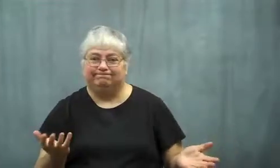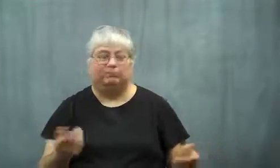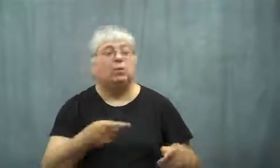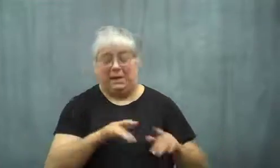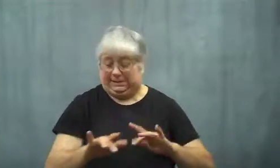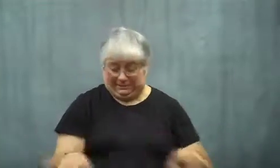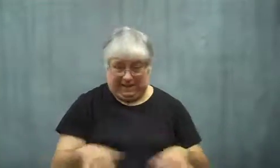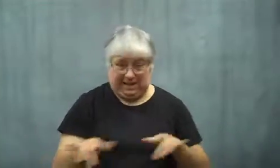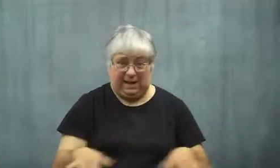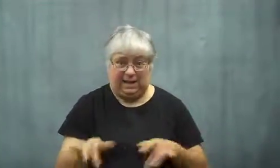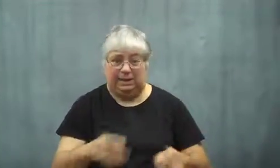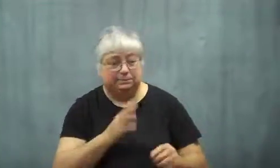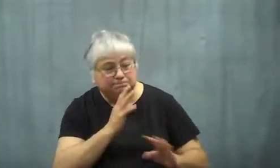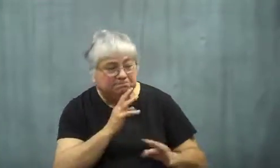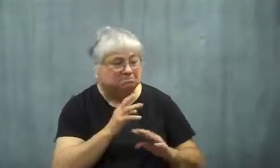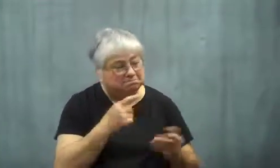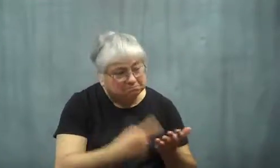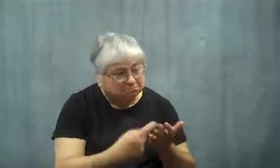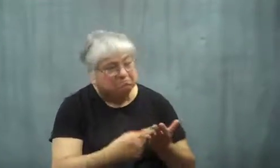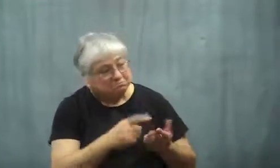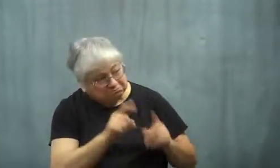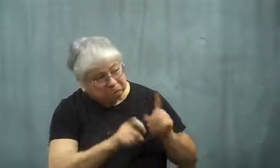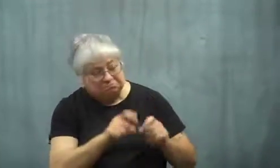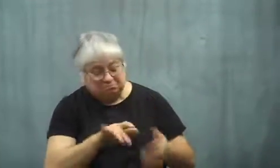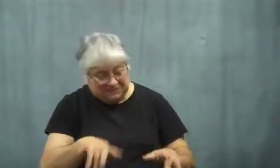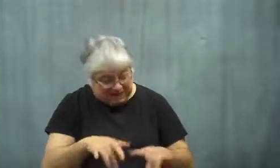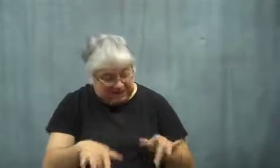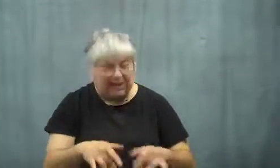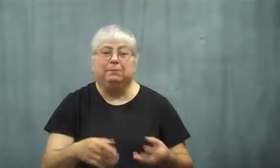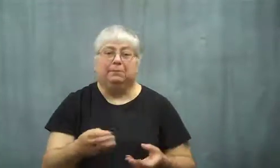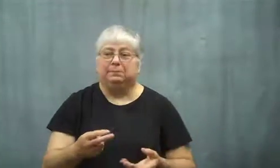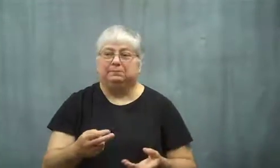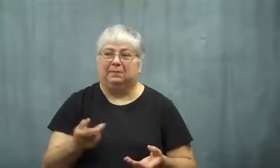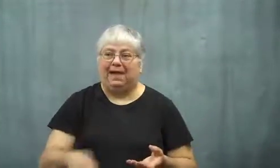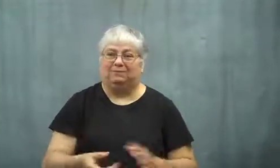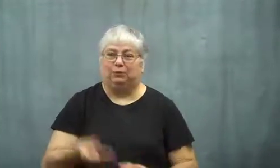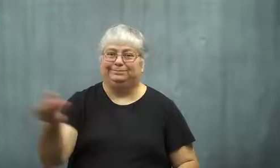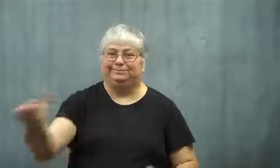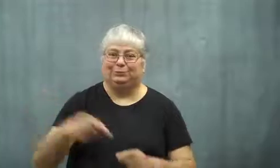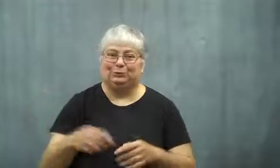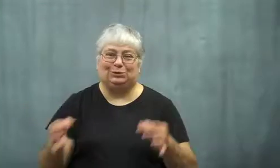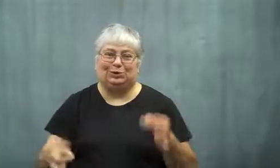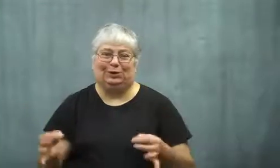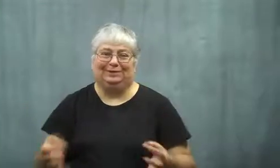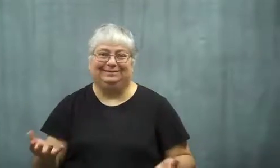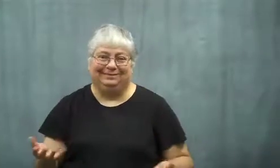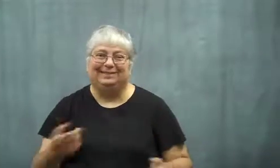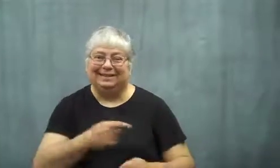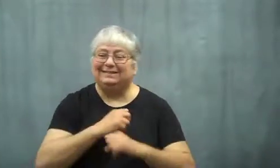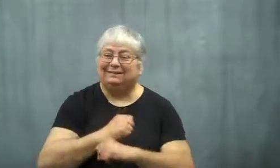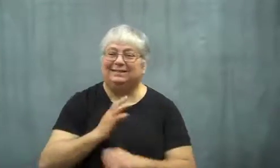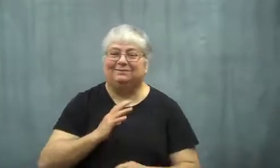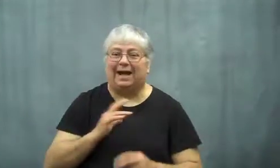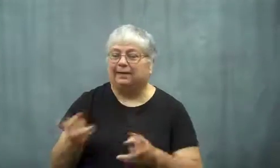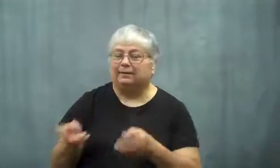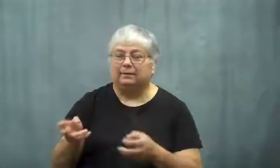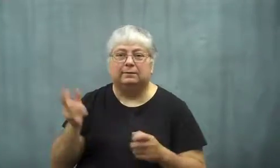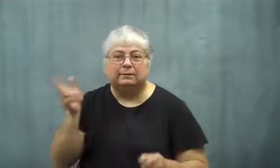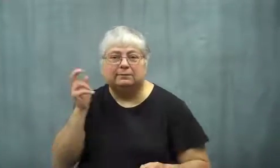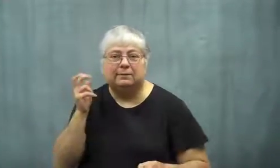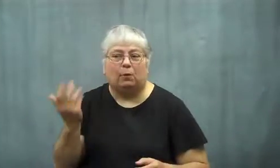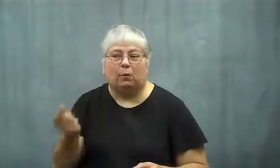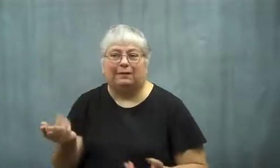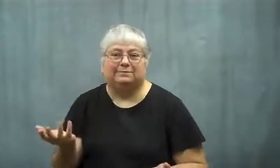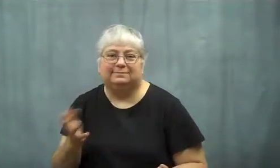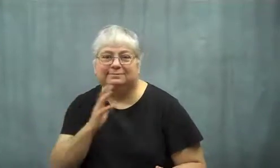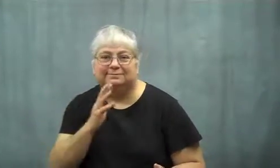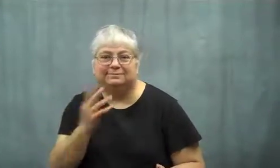The interview was recorded and had to be turned over to the court.